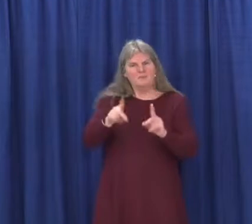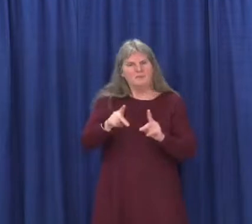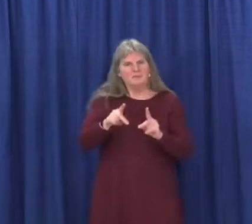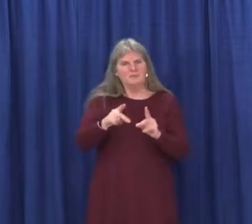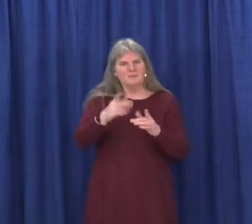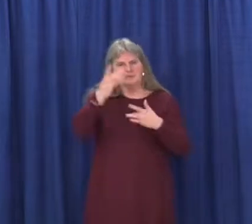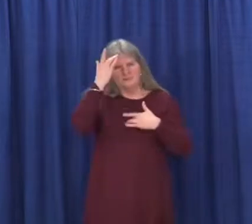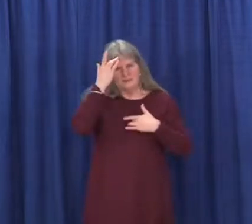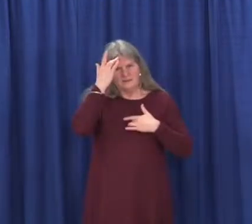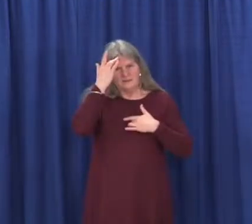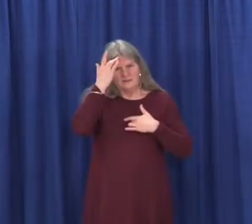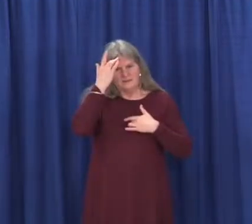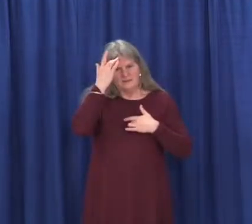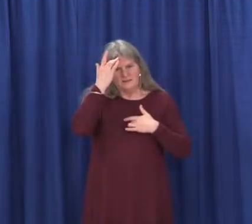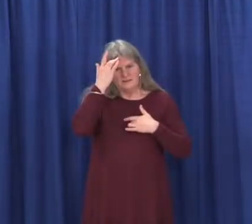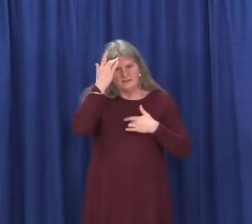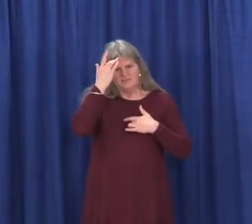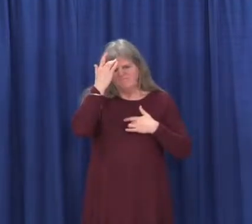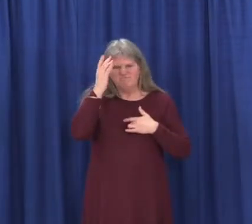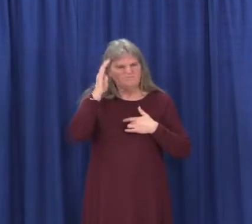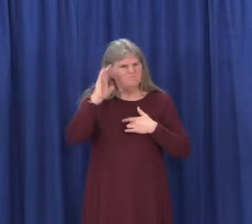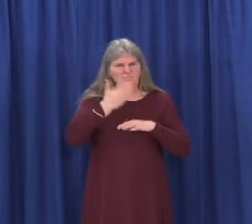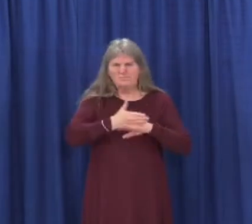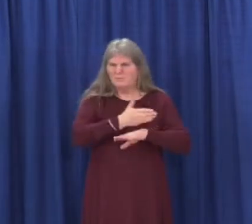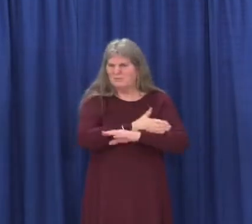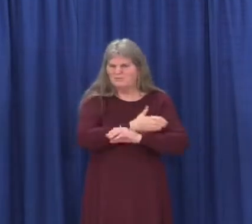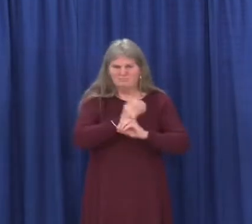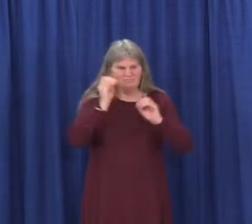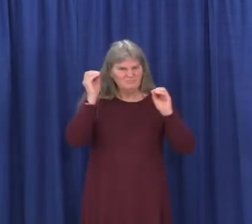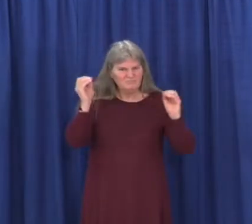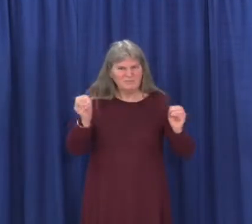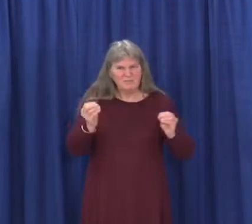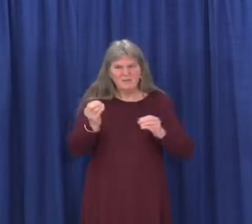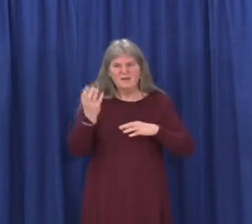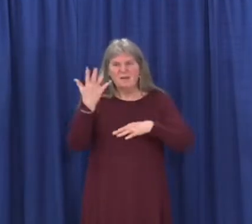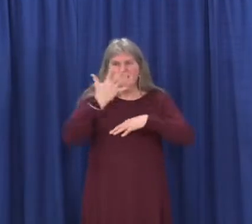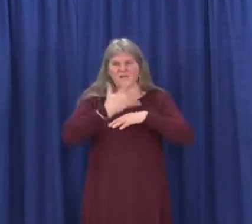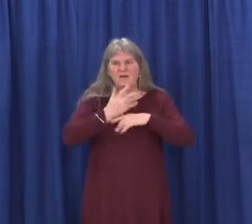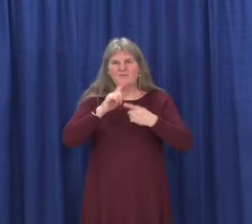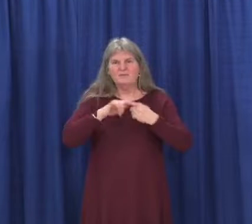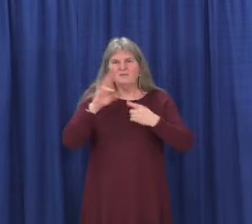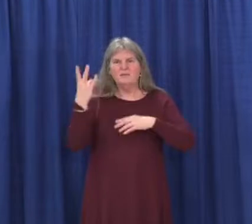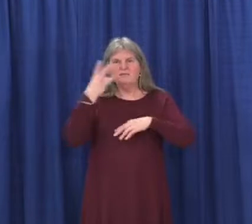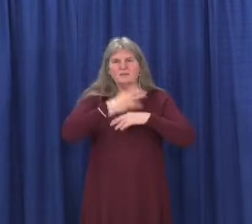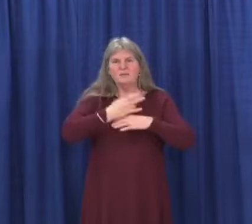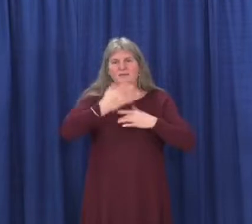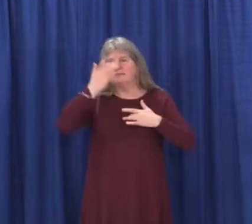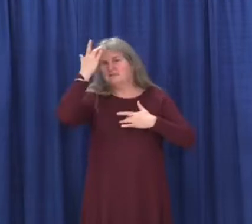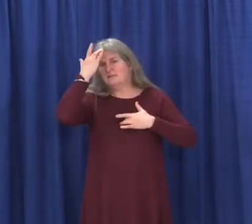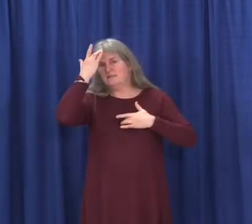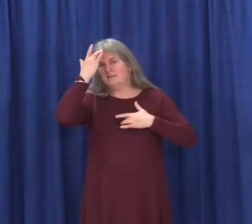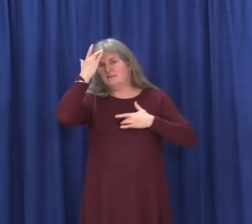and not improving, is particularly after five to seven days of infection. This is the time to seek